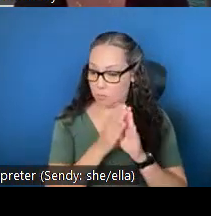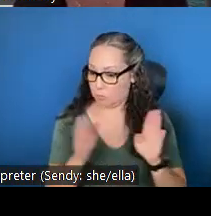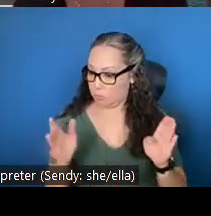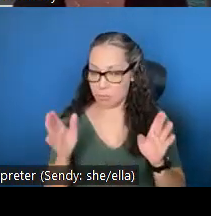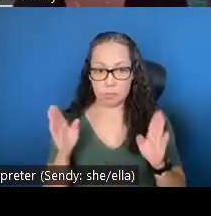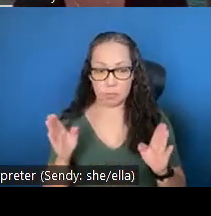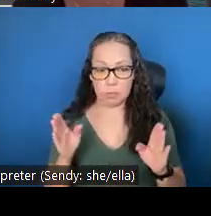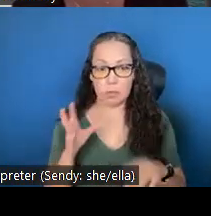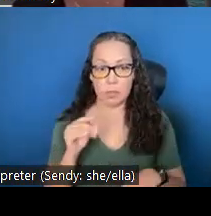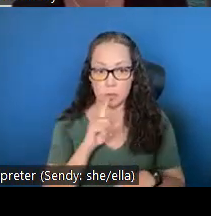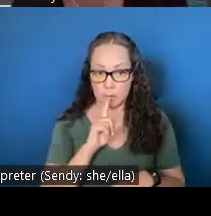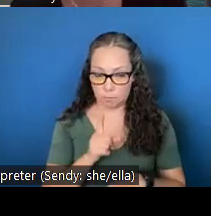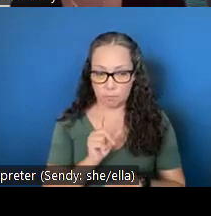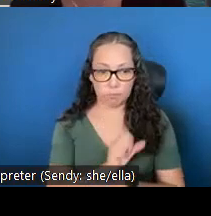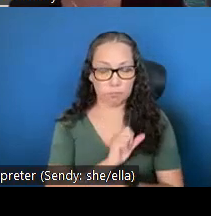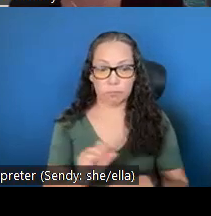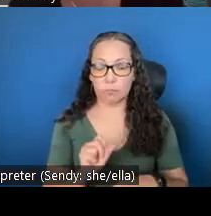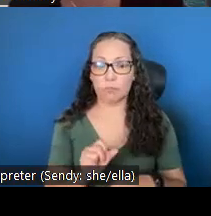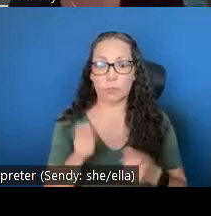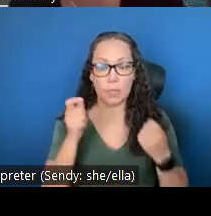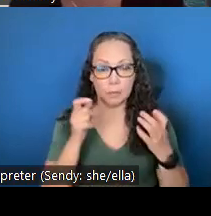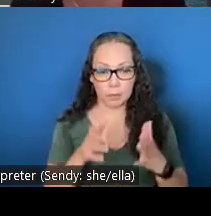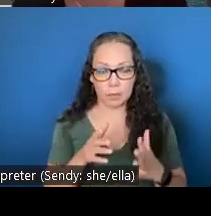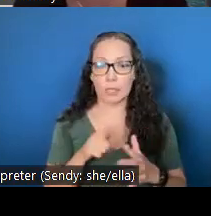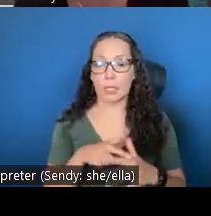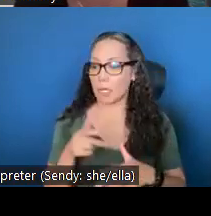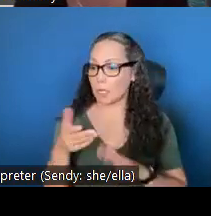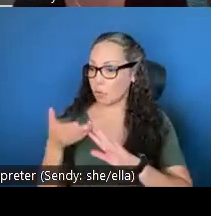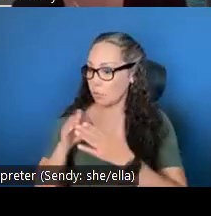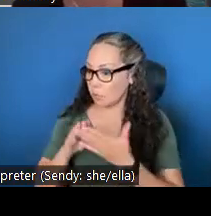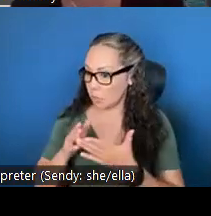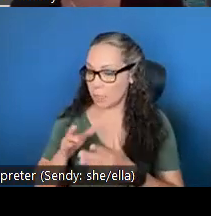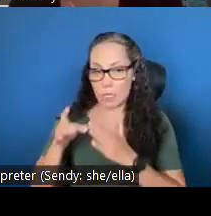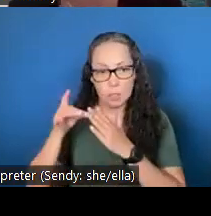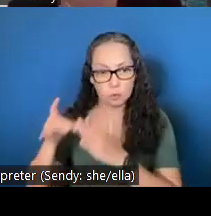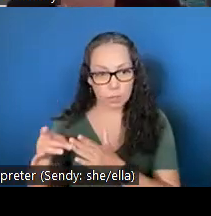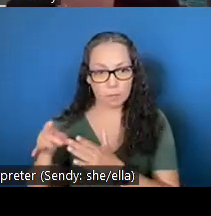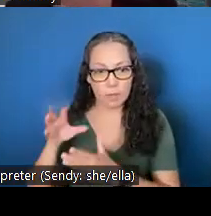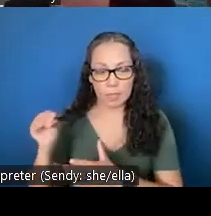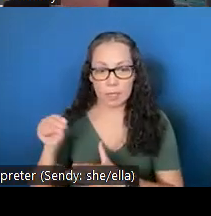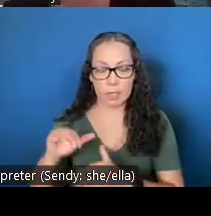governance structures and community-driven driven planning approaches that guide scaling of adrcs